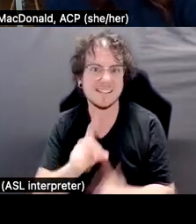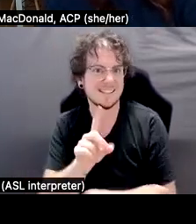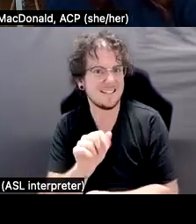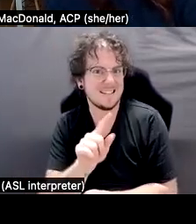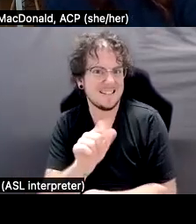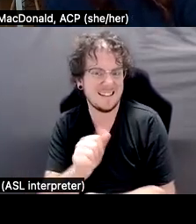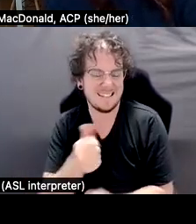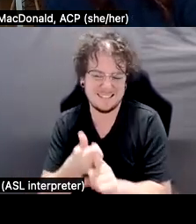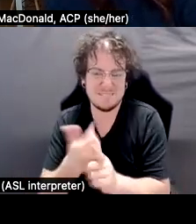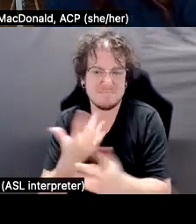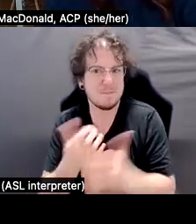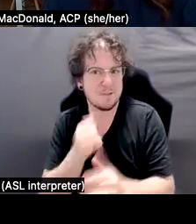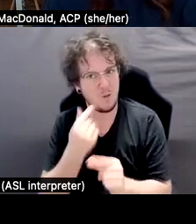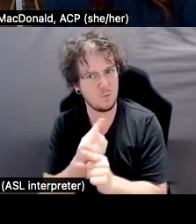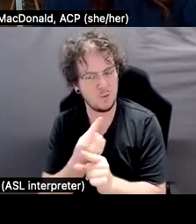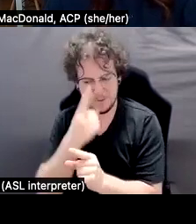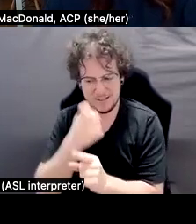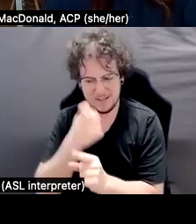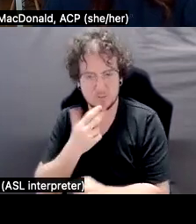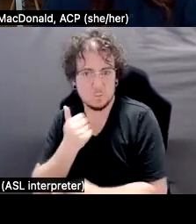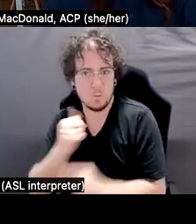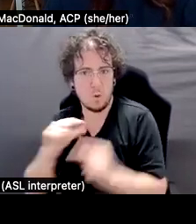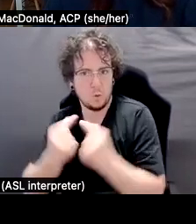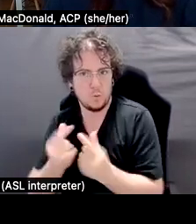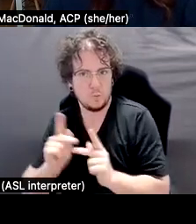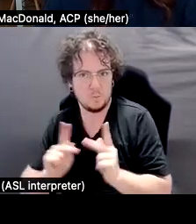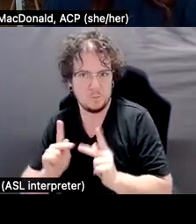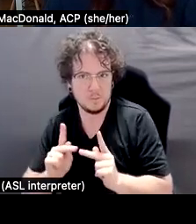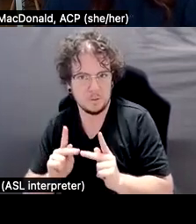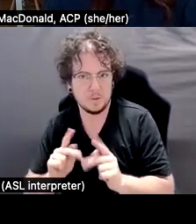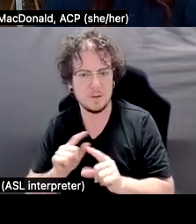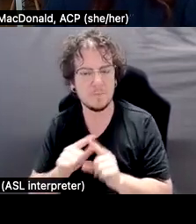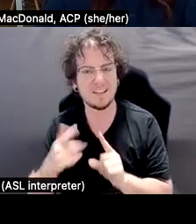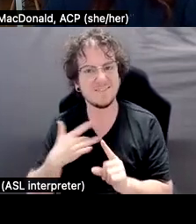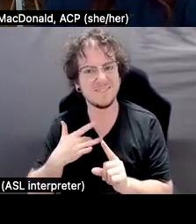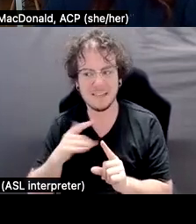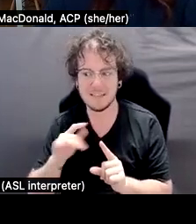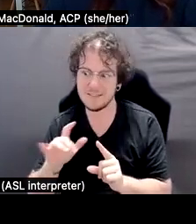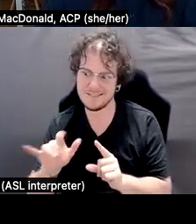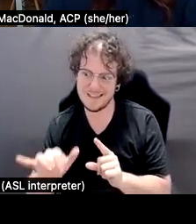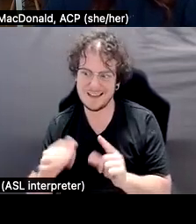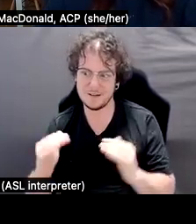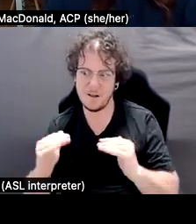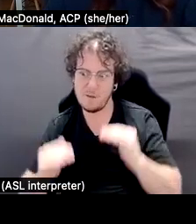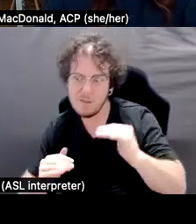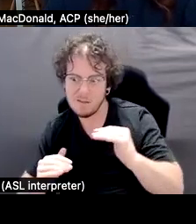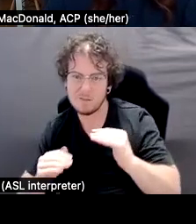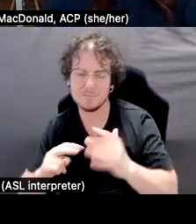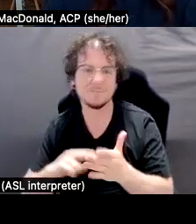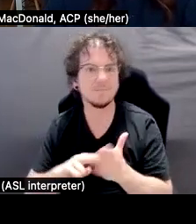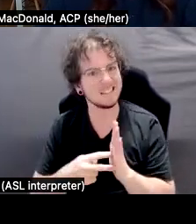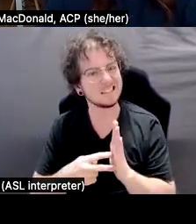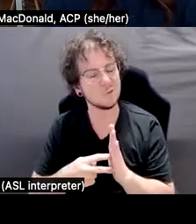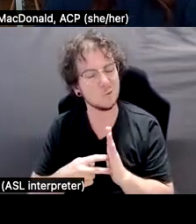size. However, I think this gap likely points to some deeper systemic issues in the industry,